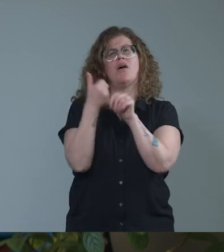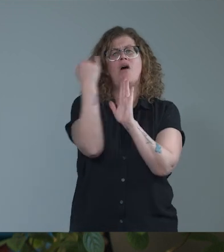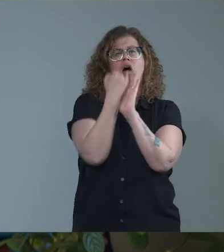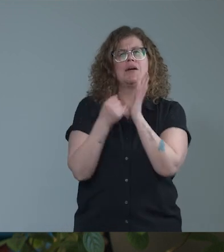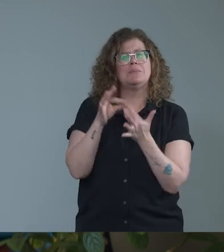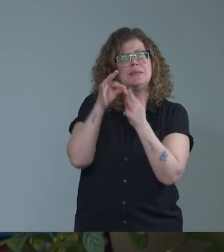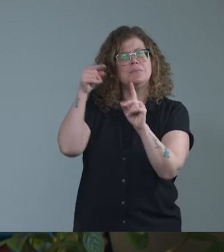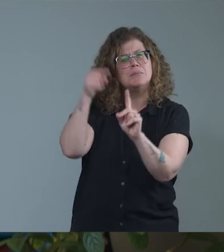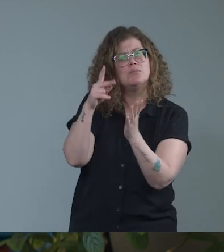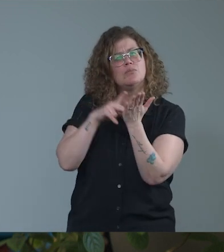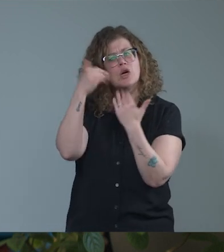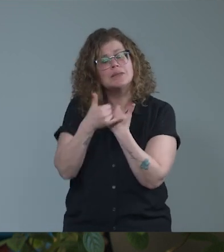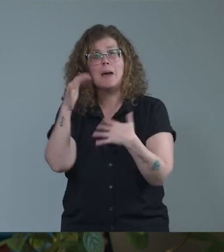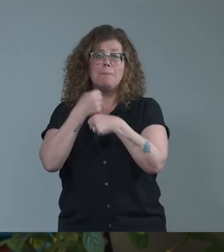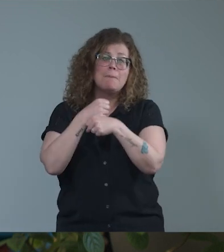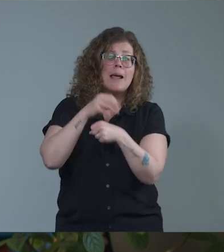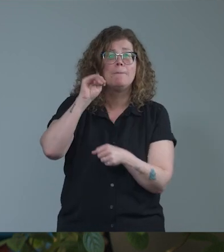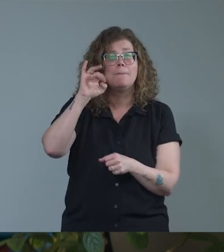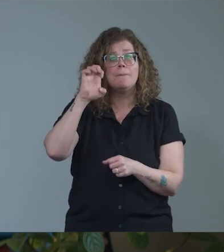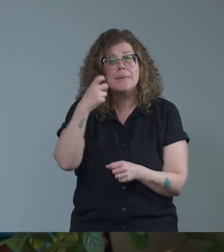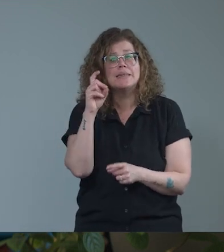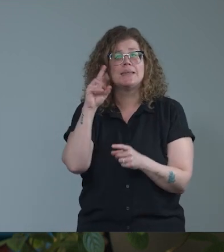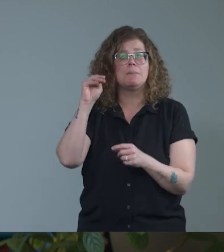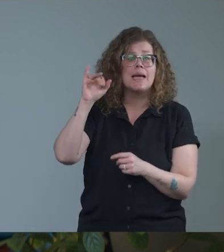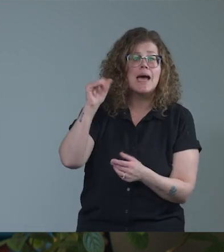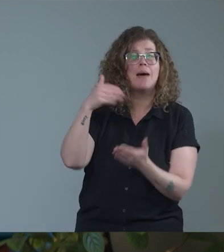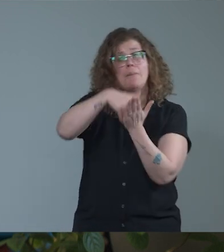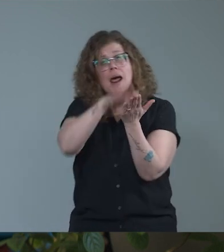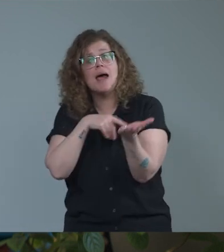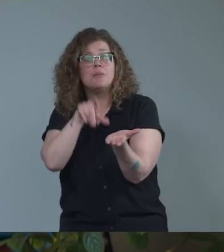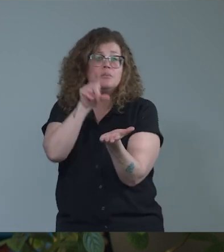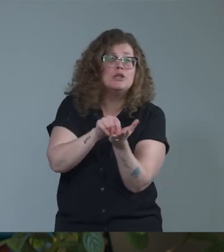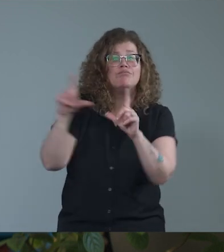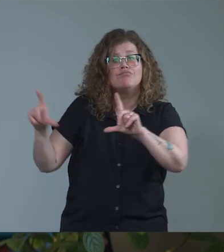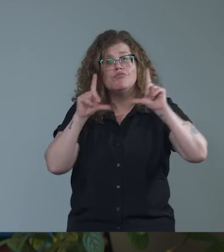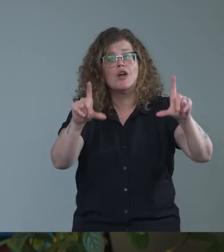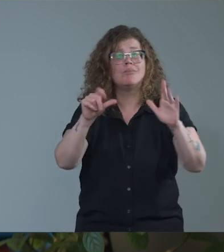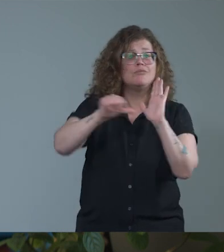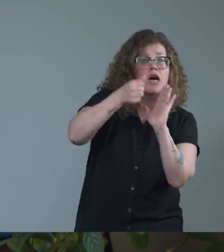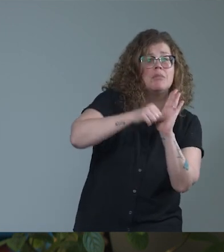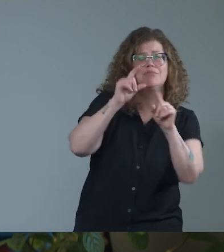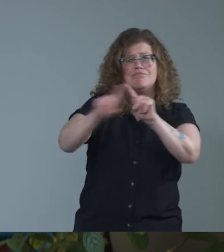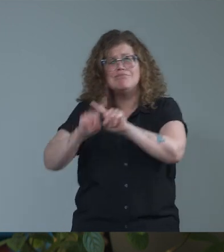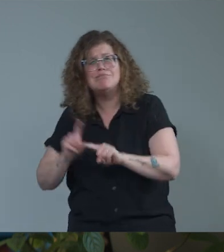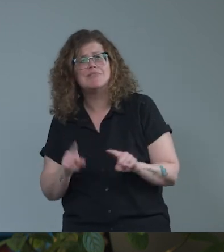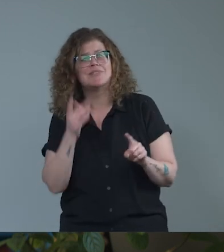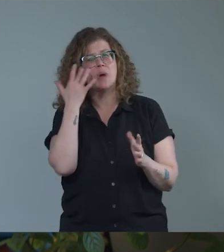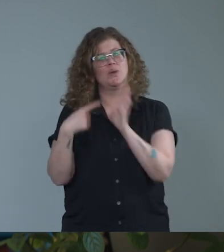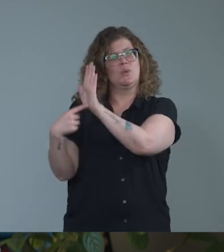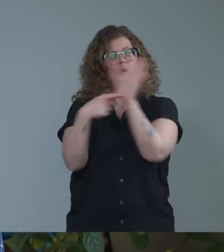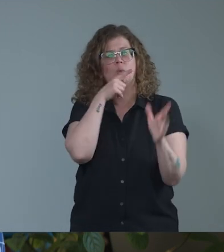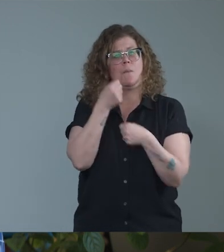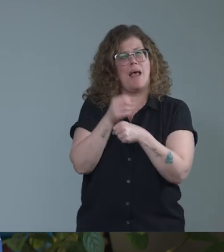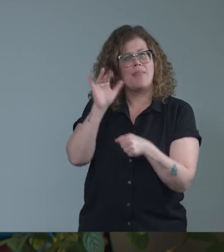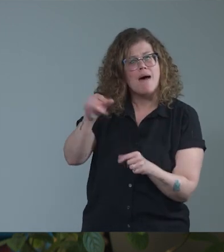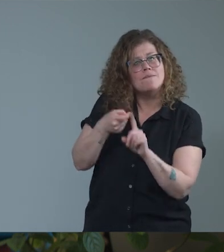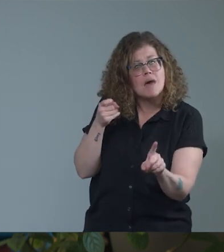the art that specific project had mixed media, so painting, printing